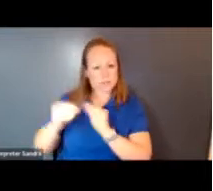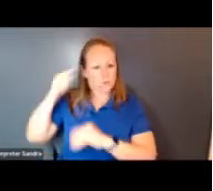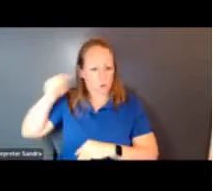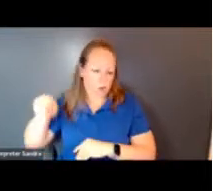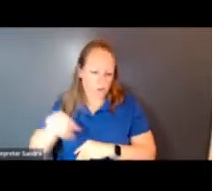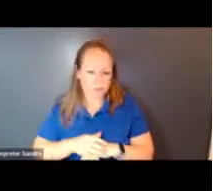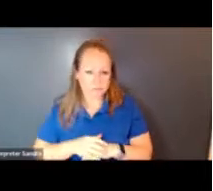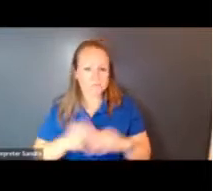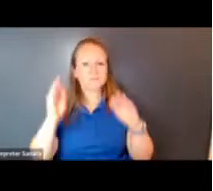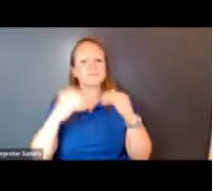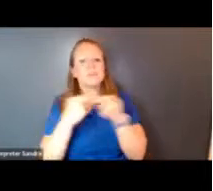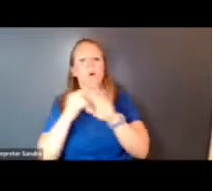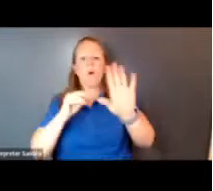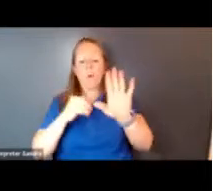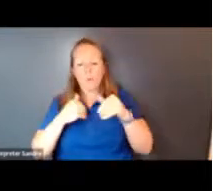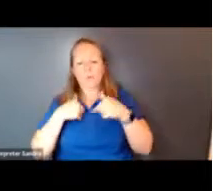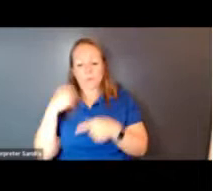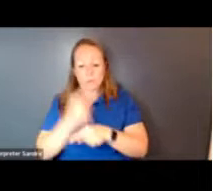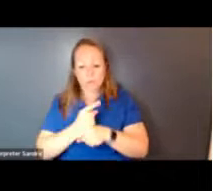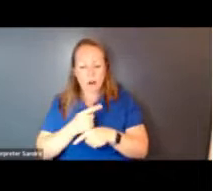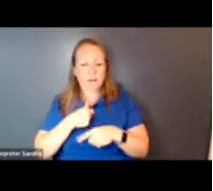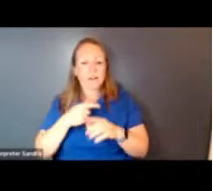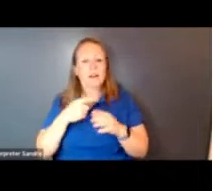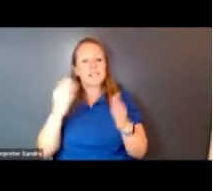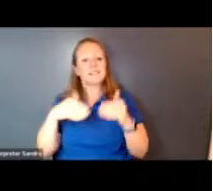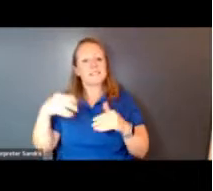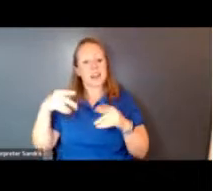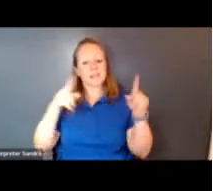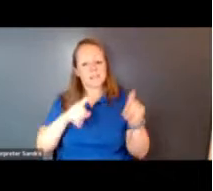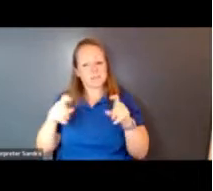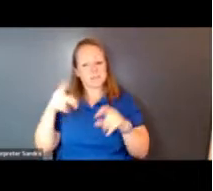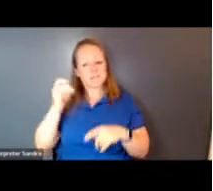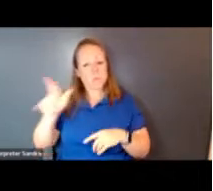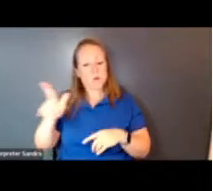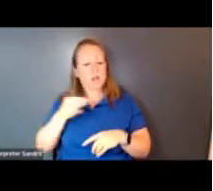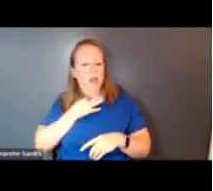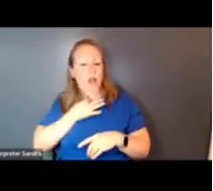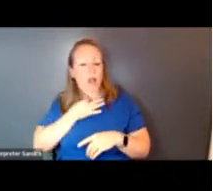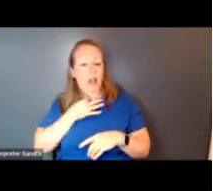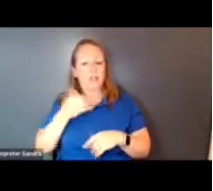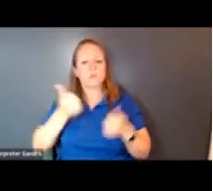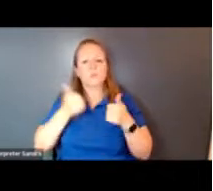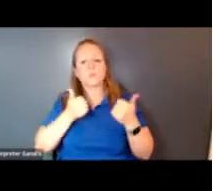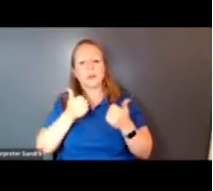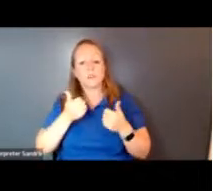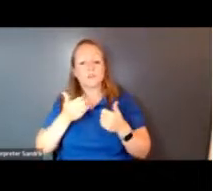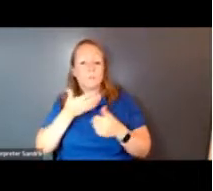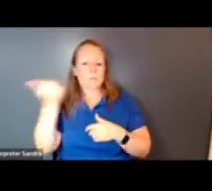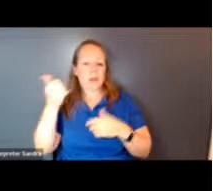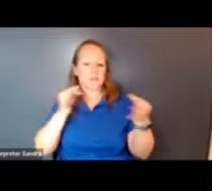Oh, yes. And we'd love to hear and this next poll, "Which of the following best describes I&A in your self- direction program?" Now that I've kind of